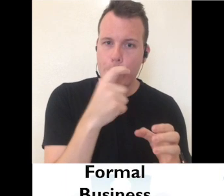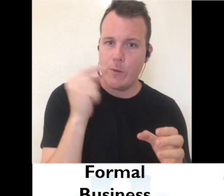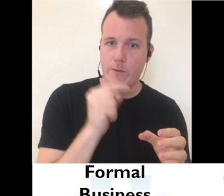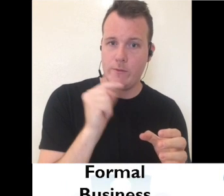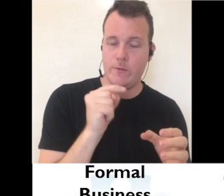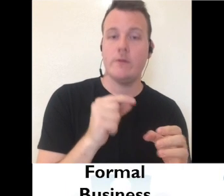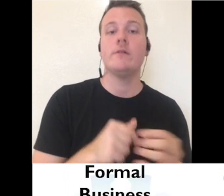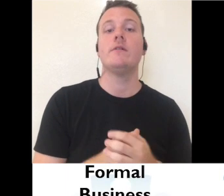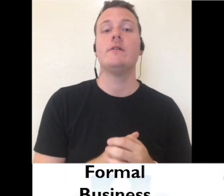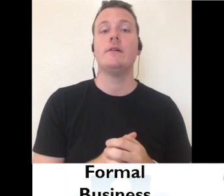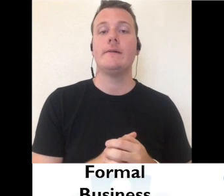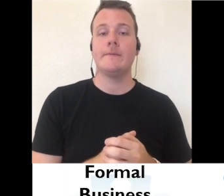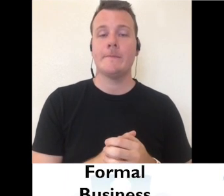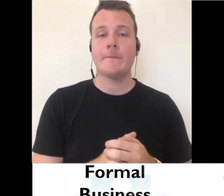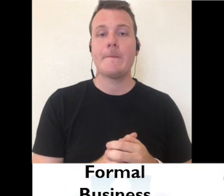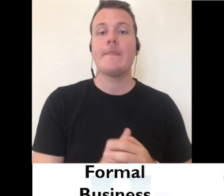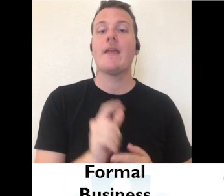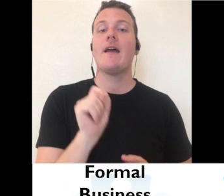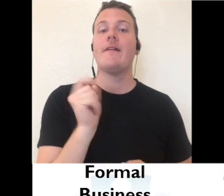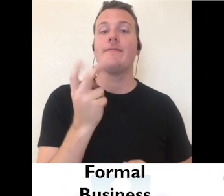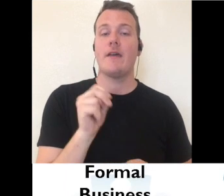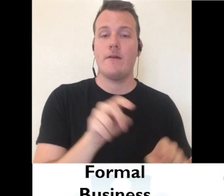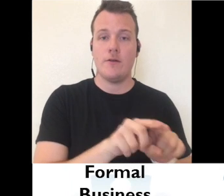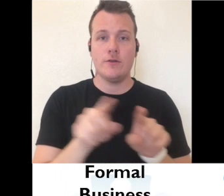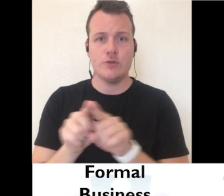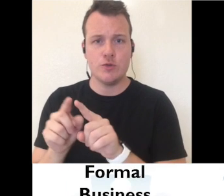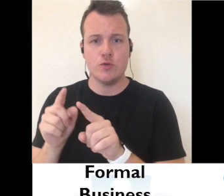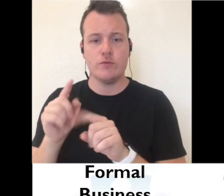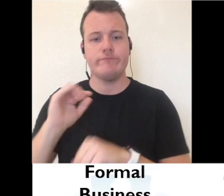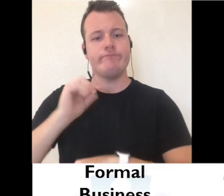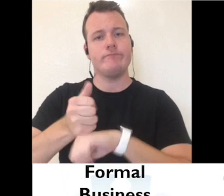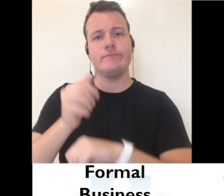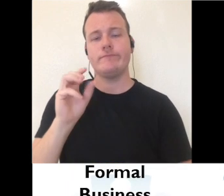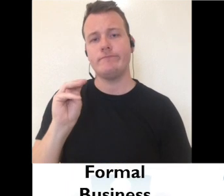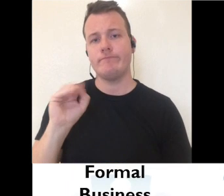you also need to set some marketing milestones. By milestones, we mean if this